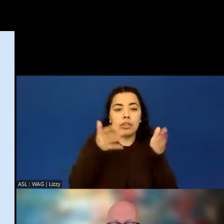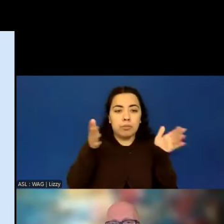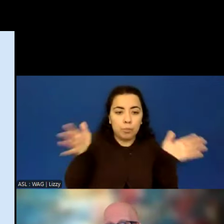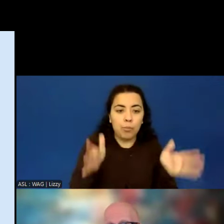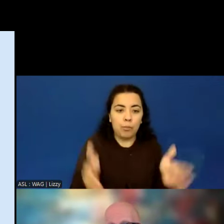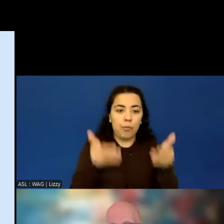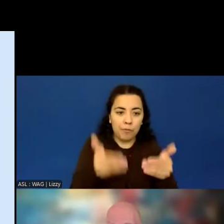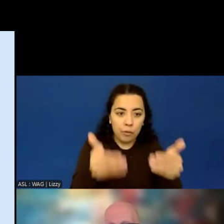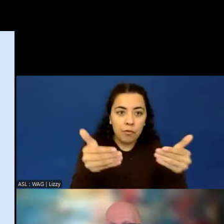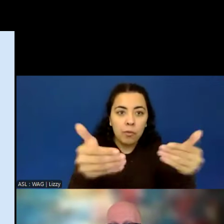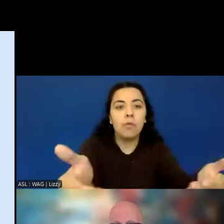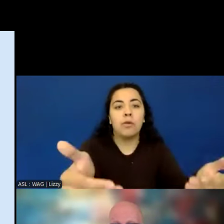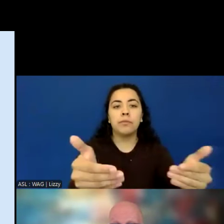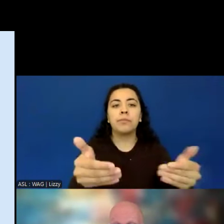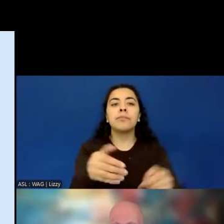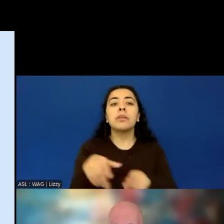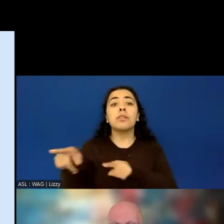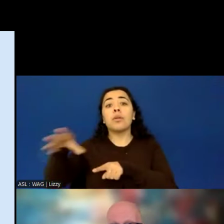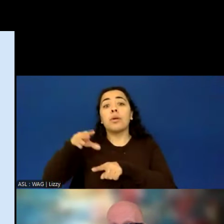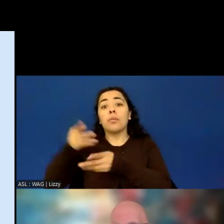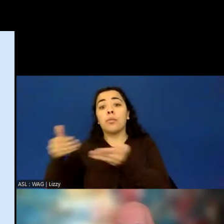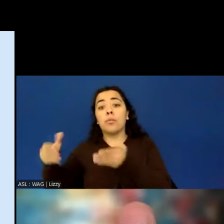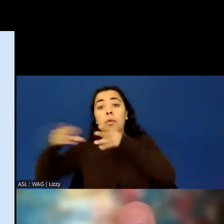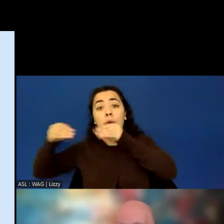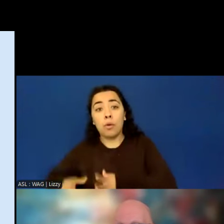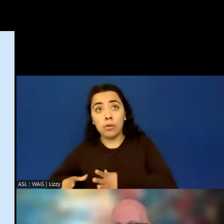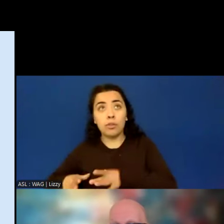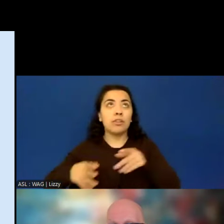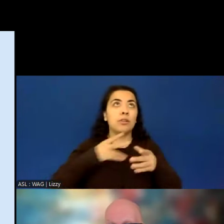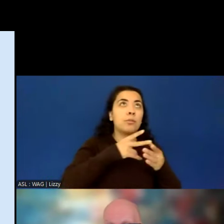in that case, their product owners and their -- have the project management